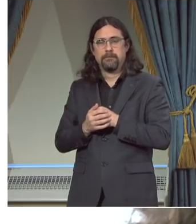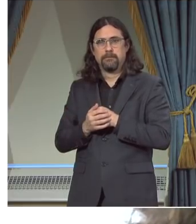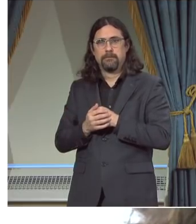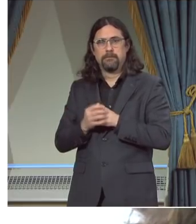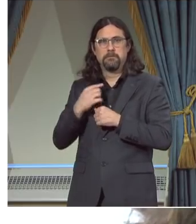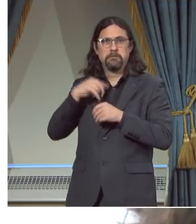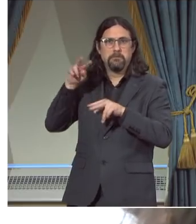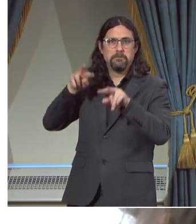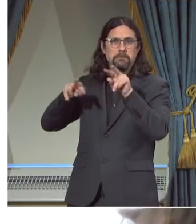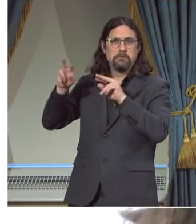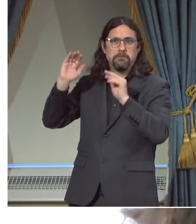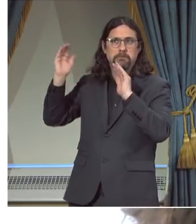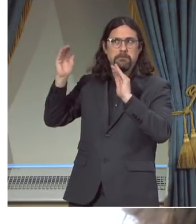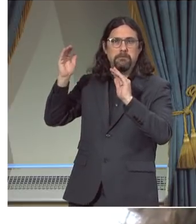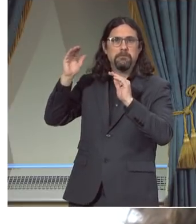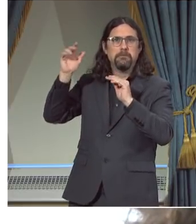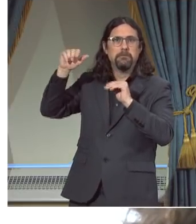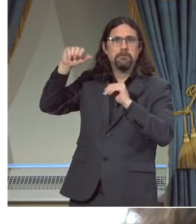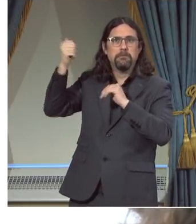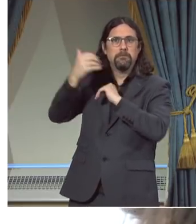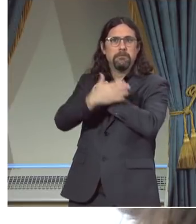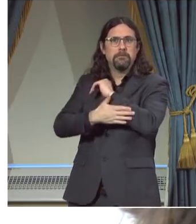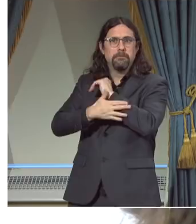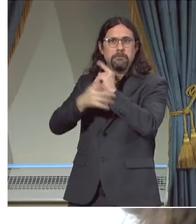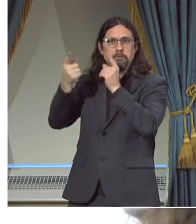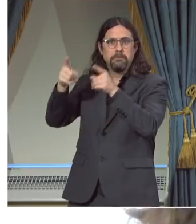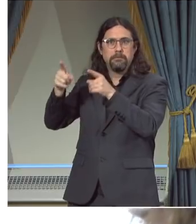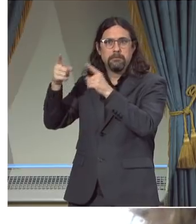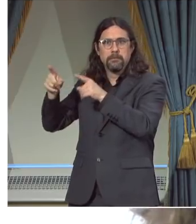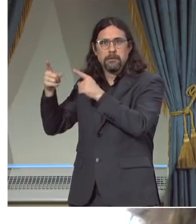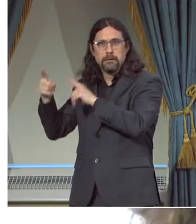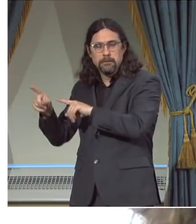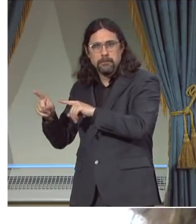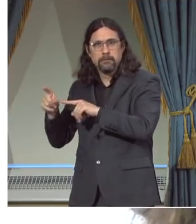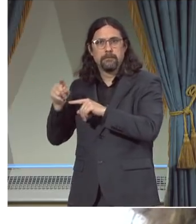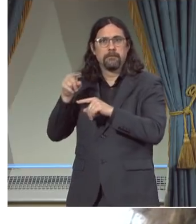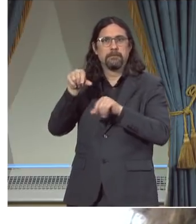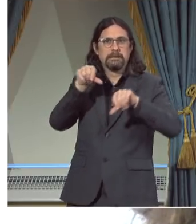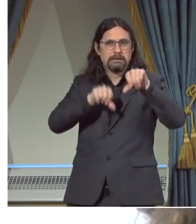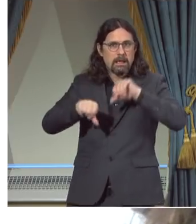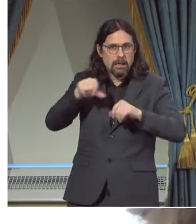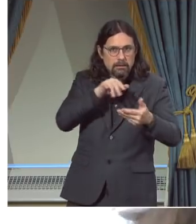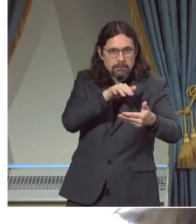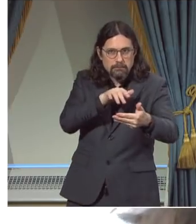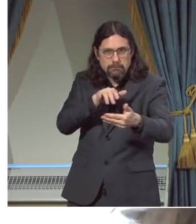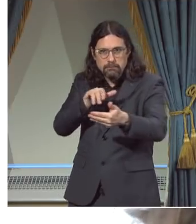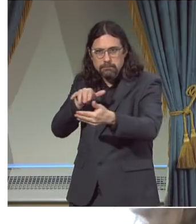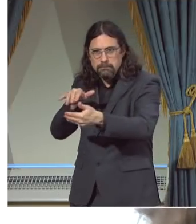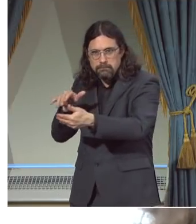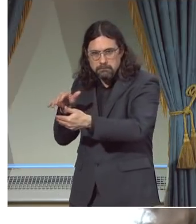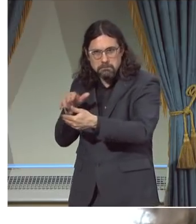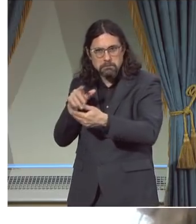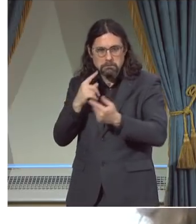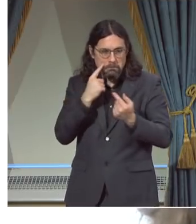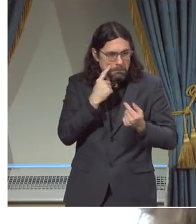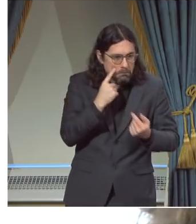IS NO INDICATION AT THIS POINT IN TIME BASED ON MY EXPERIENCE WITH OTHER COUNTRIES,